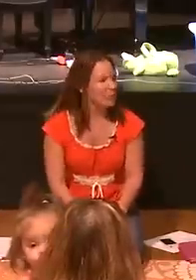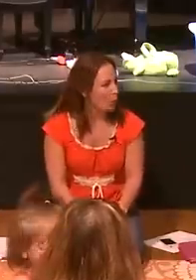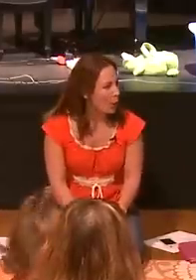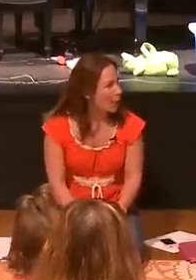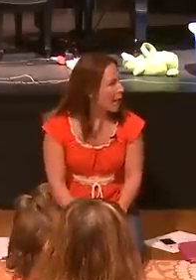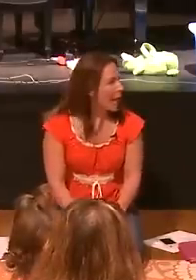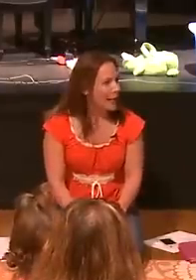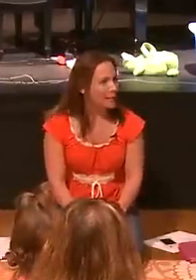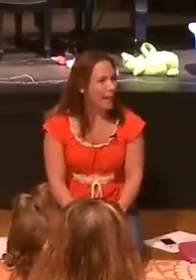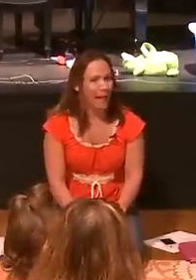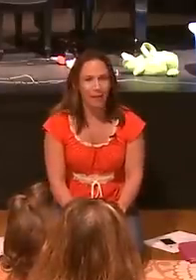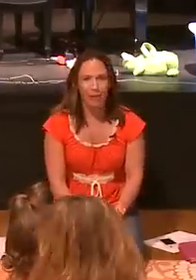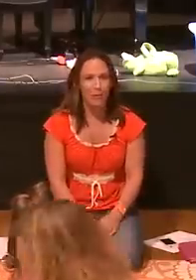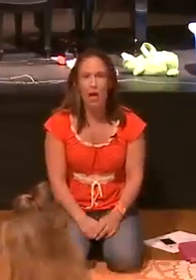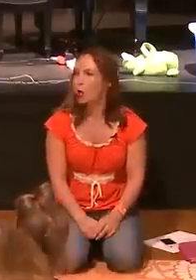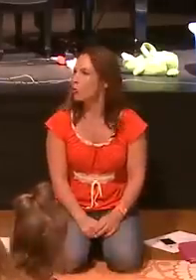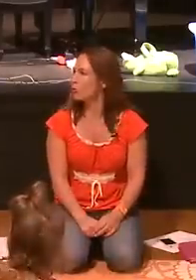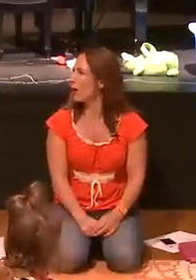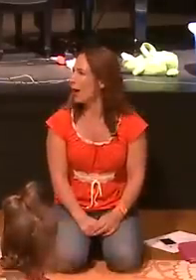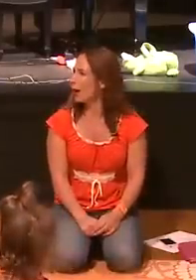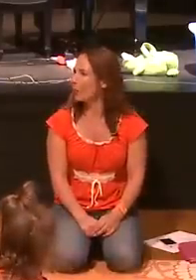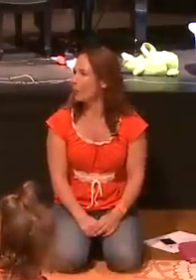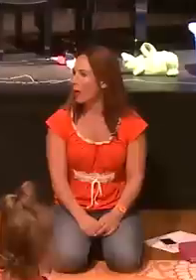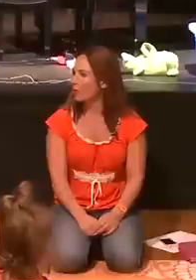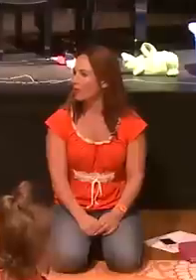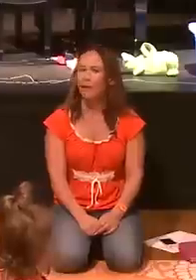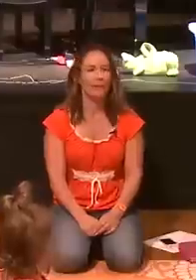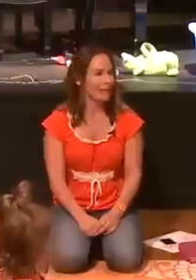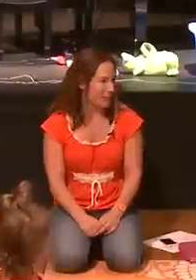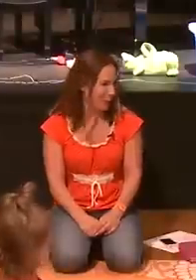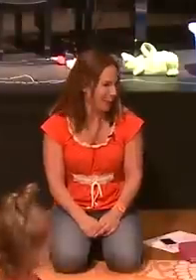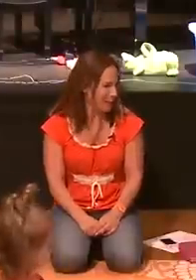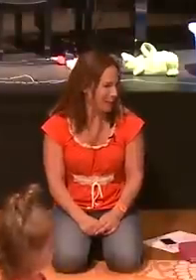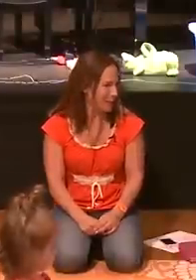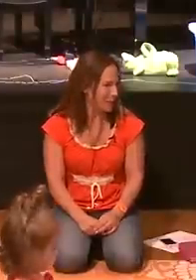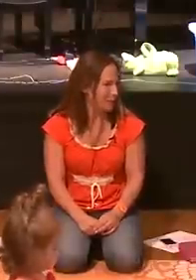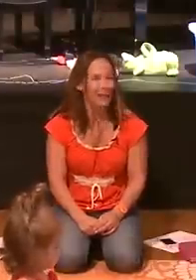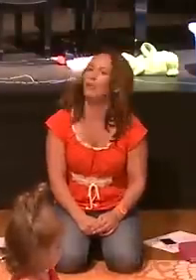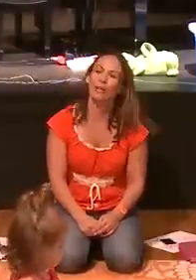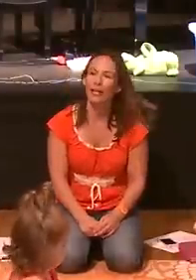Leah was four, and I had no, very little experience. I had just two years of signing with her.